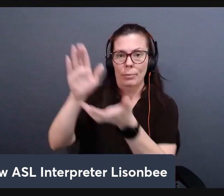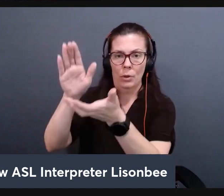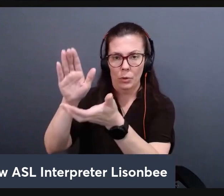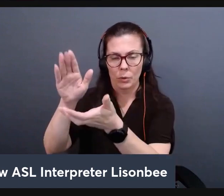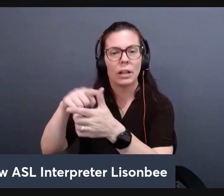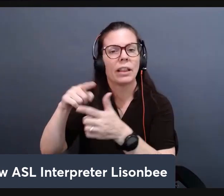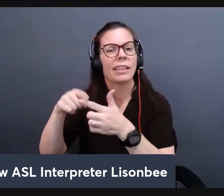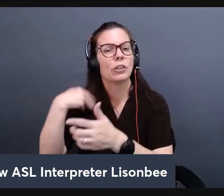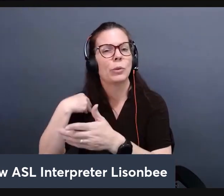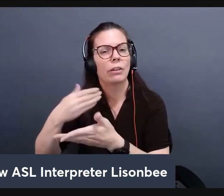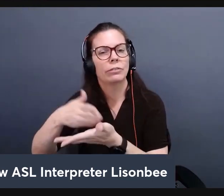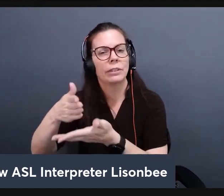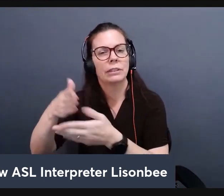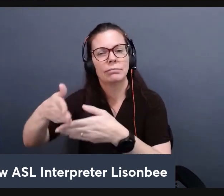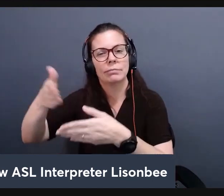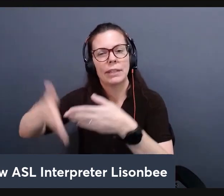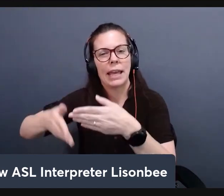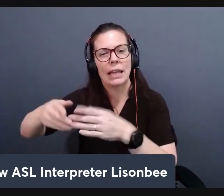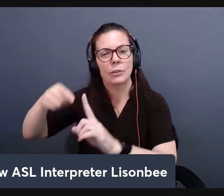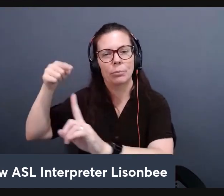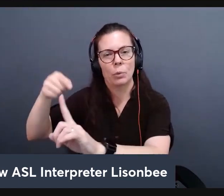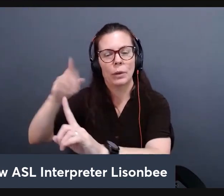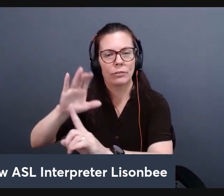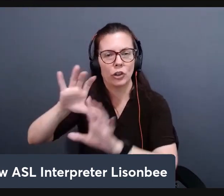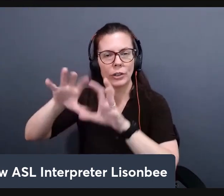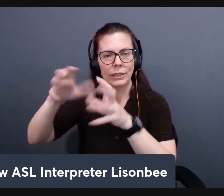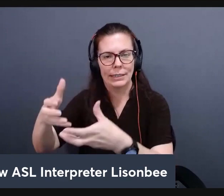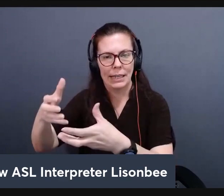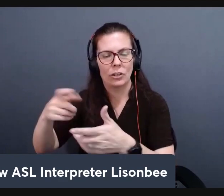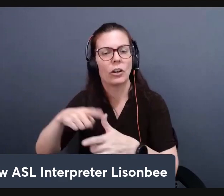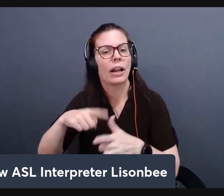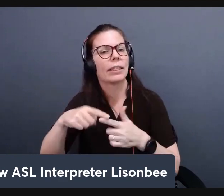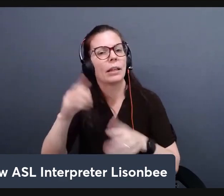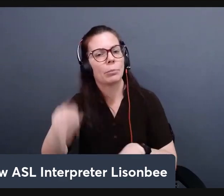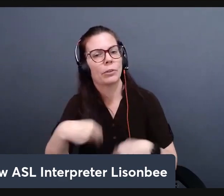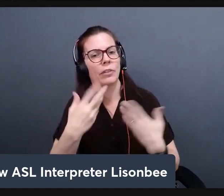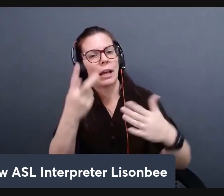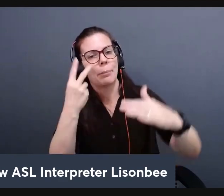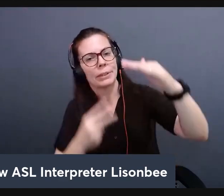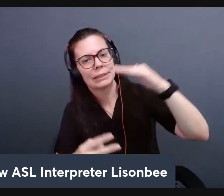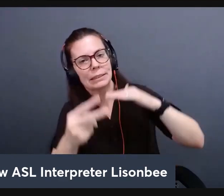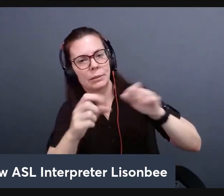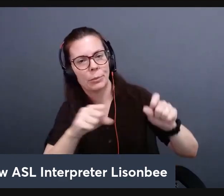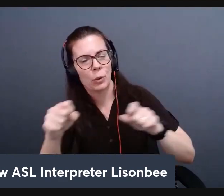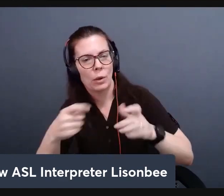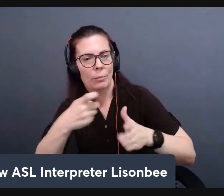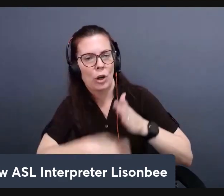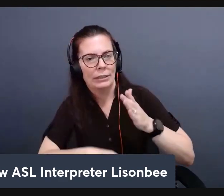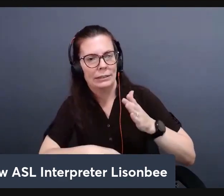And it provides a predictable pricing model where it says, you know, there's a flat rate for this size of container for the entire month